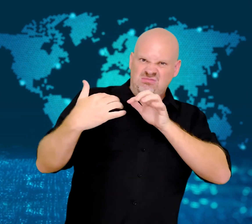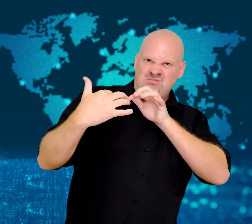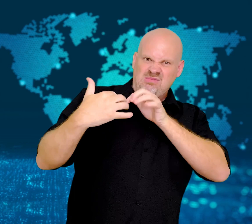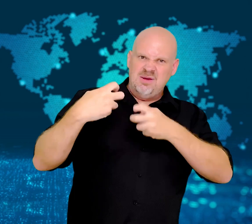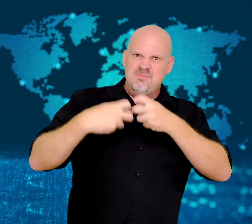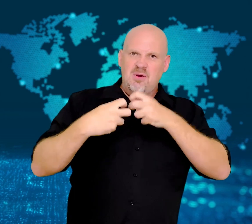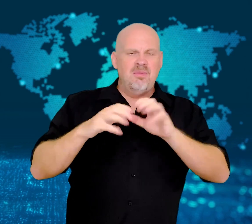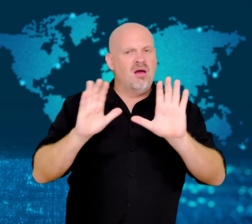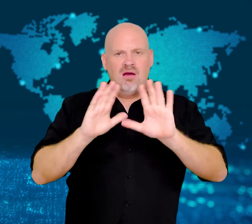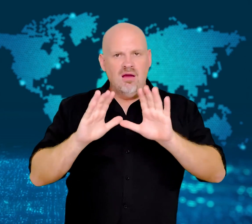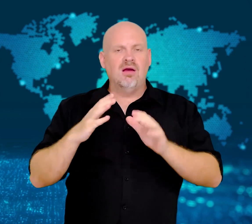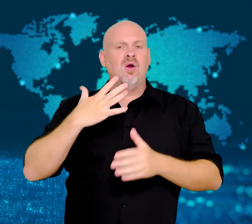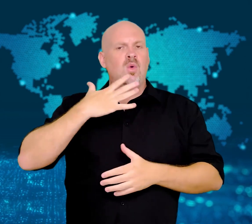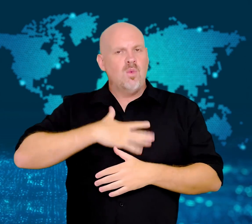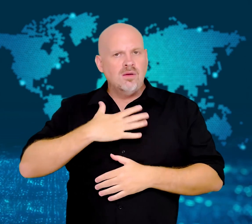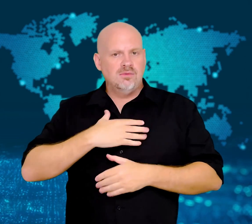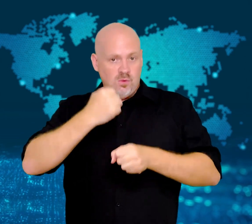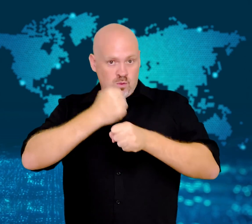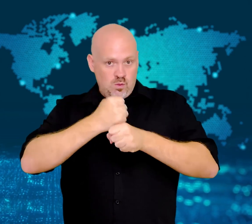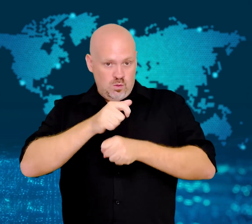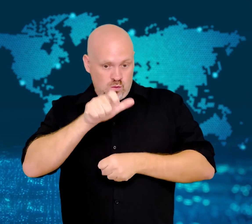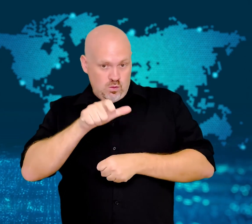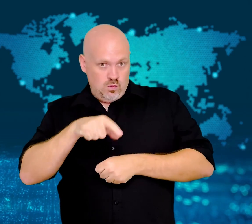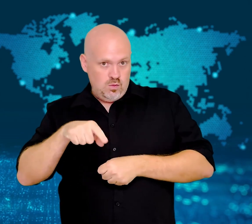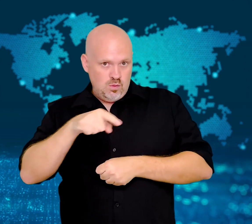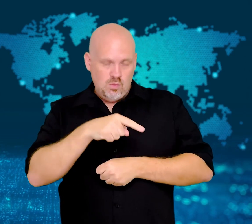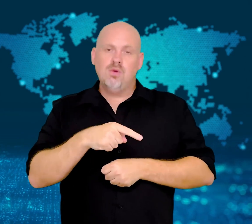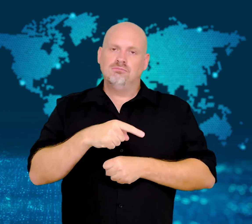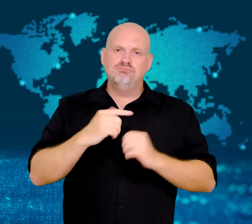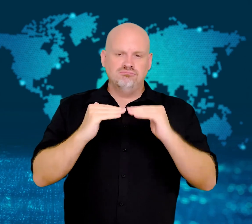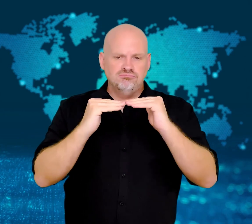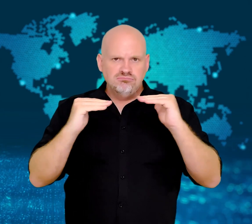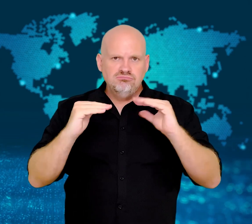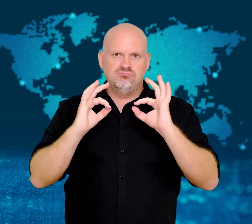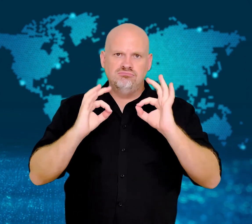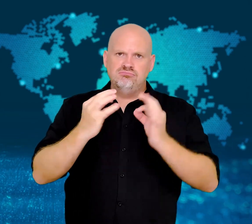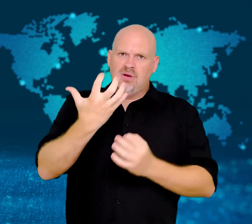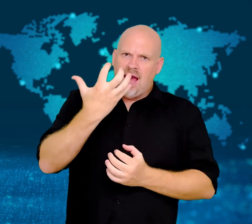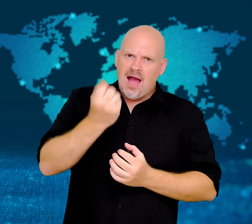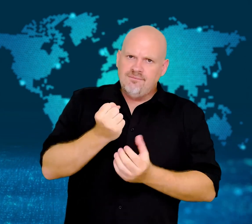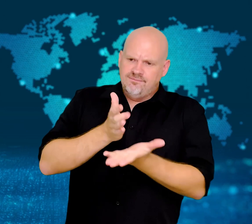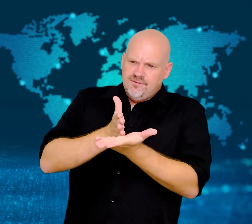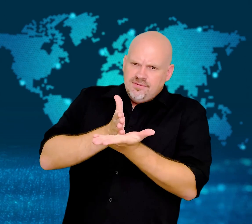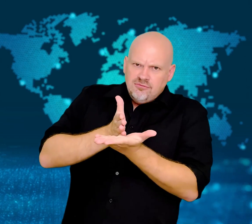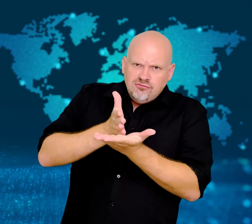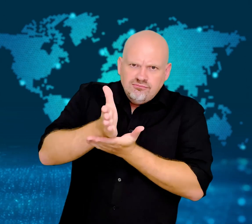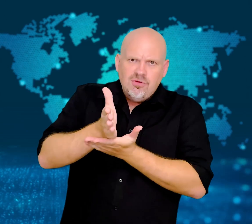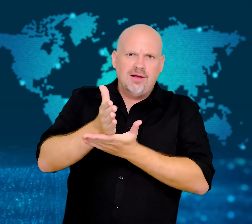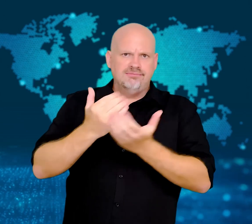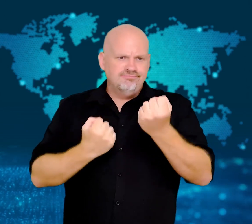or creating conflict with their management,